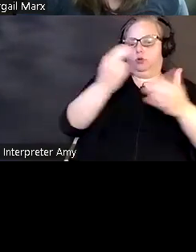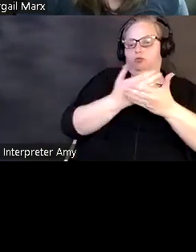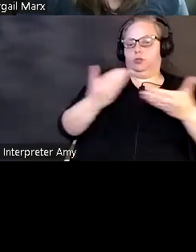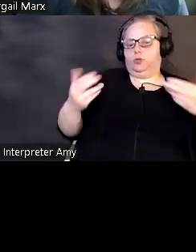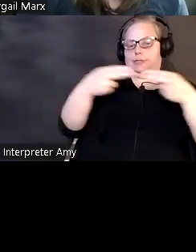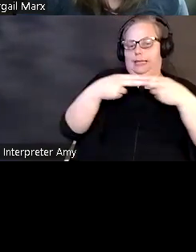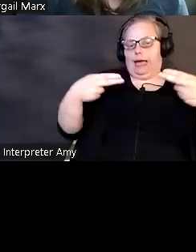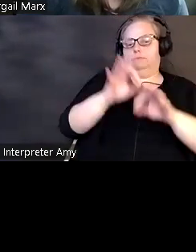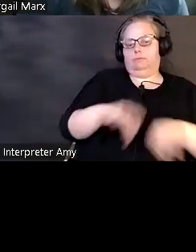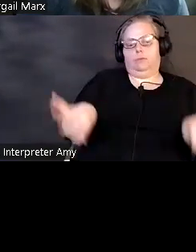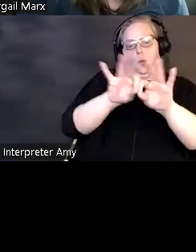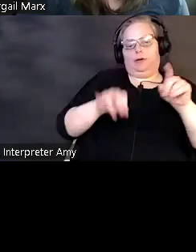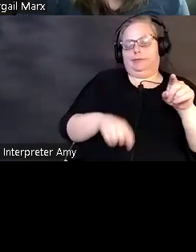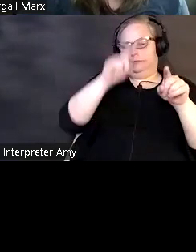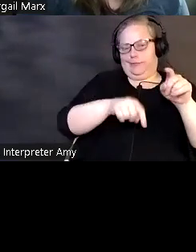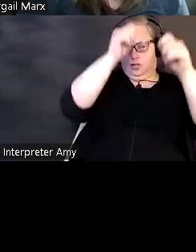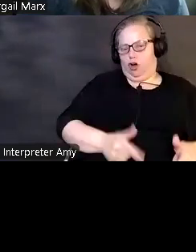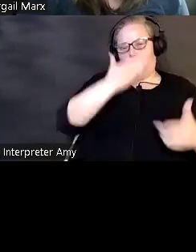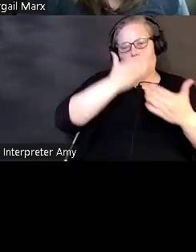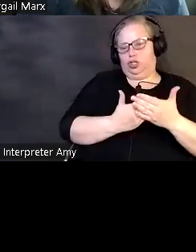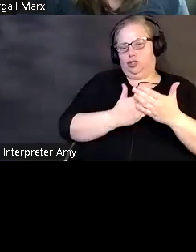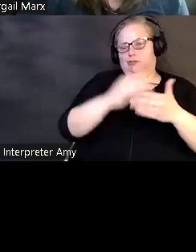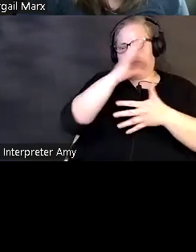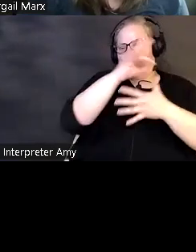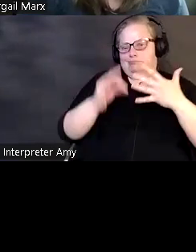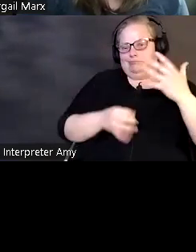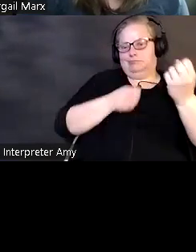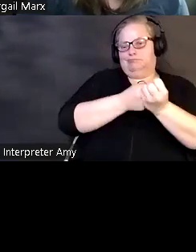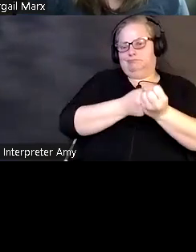These are all great places to go for supports related to AAC.